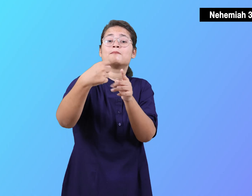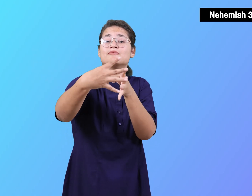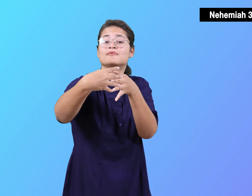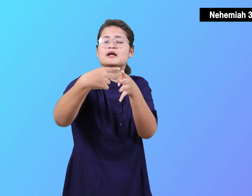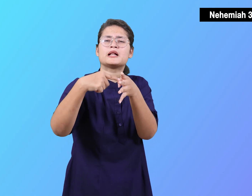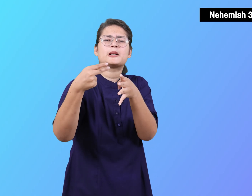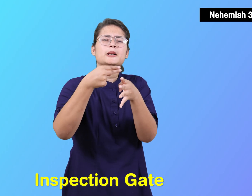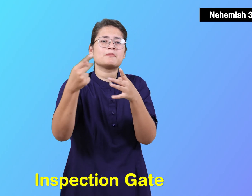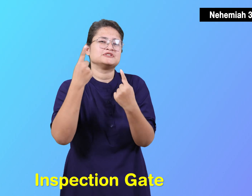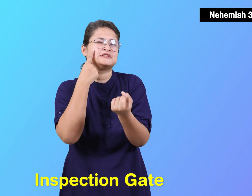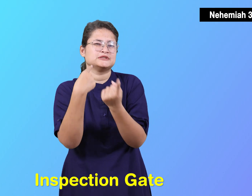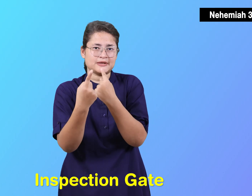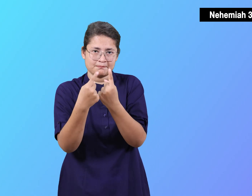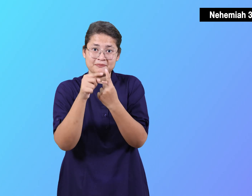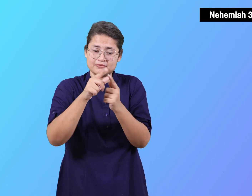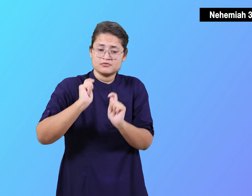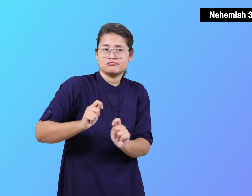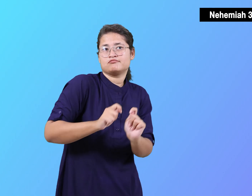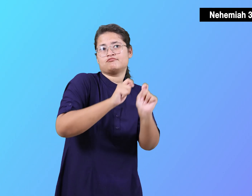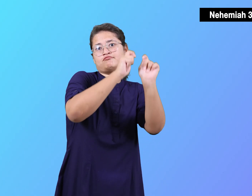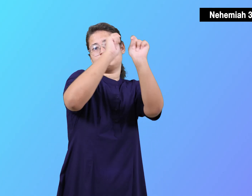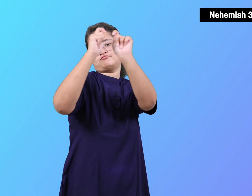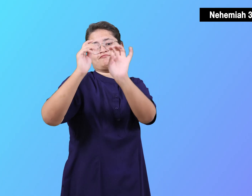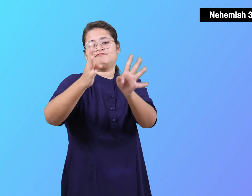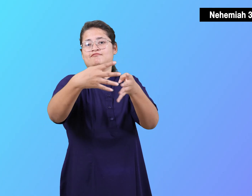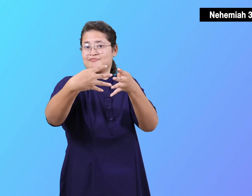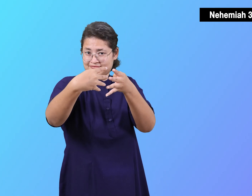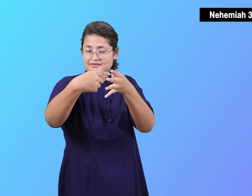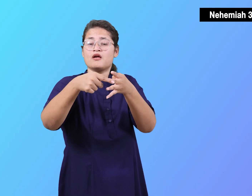That is across from the Inspection Gate.